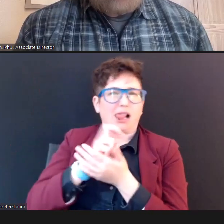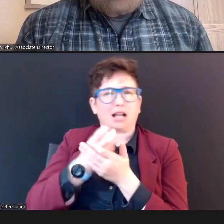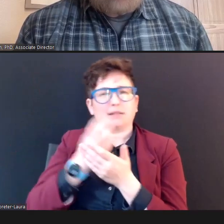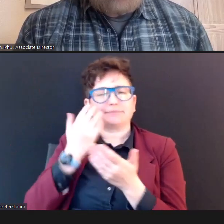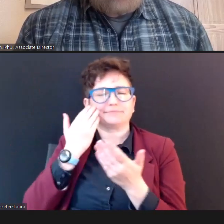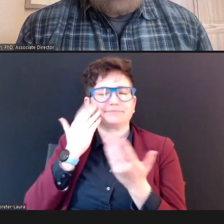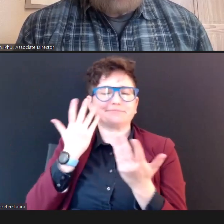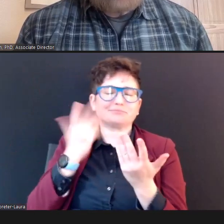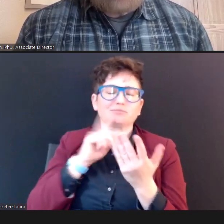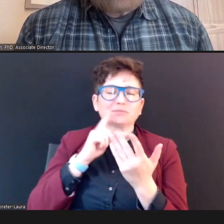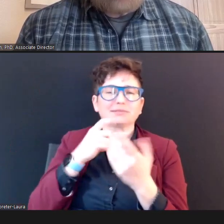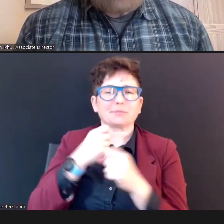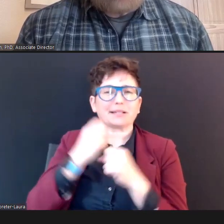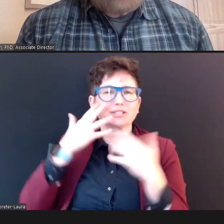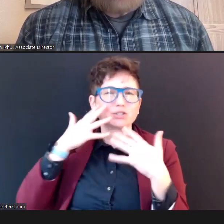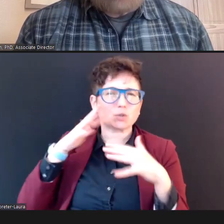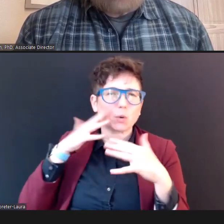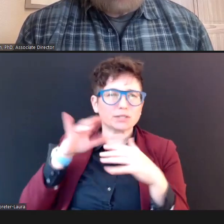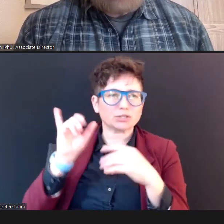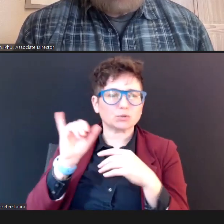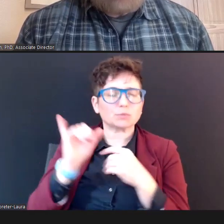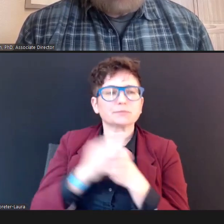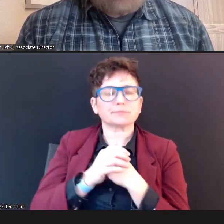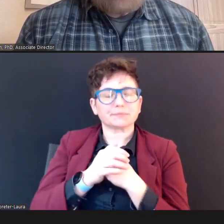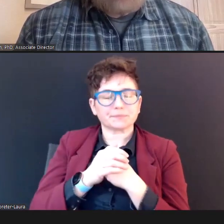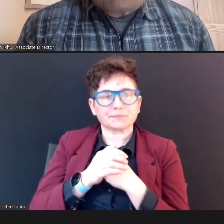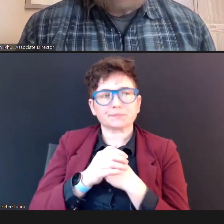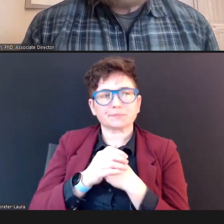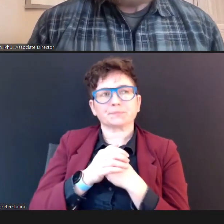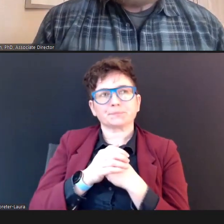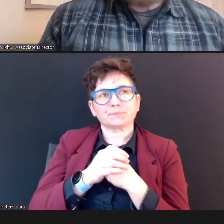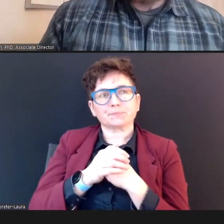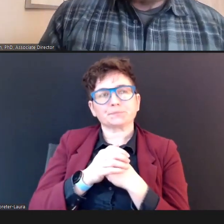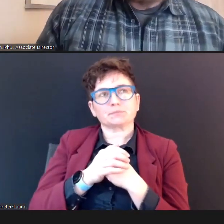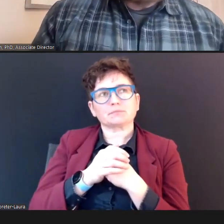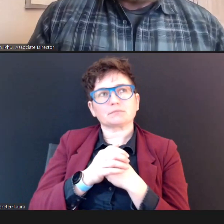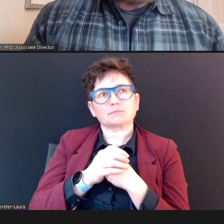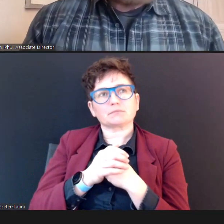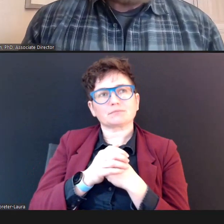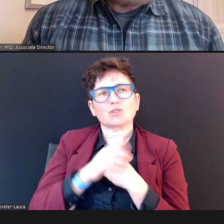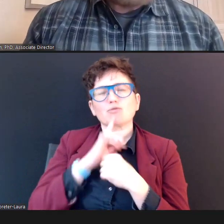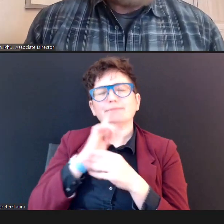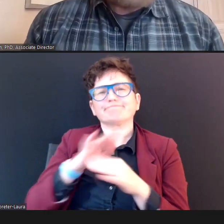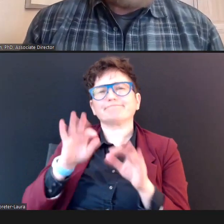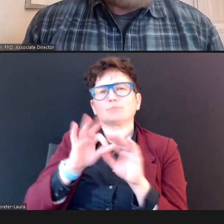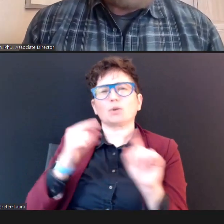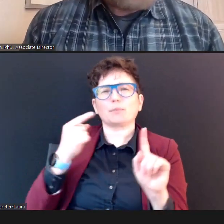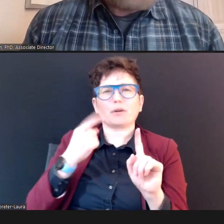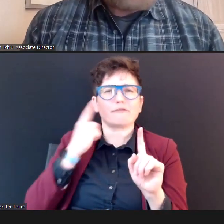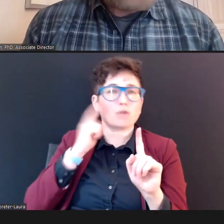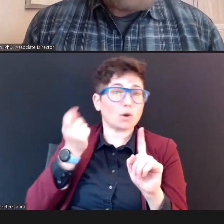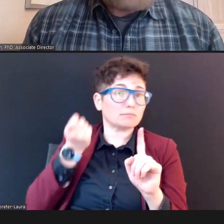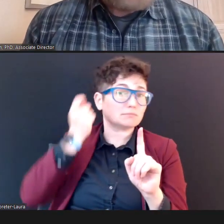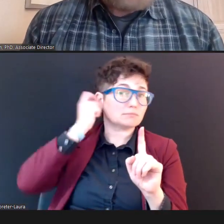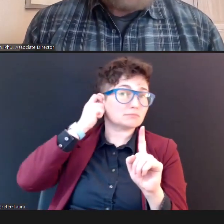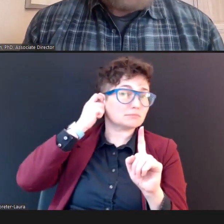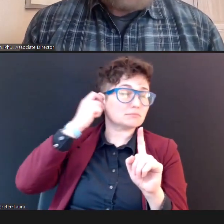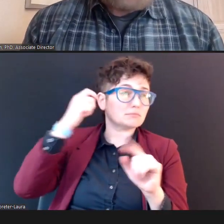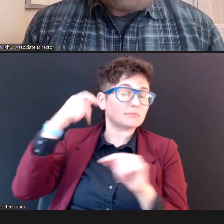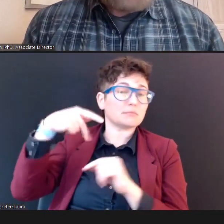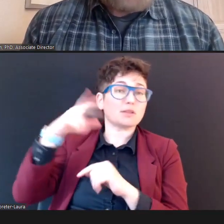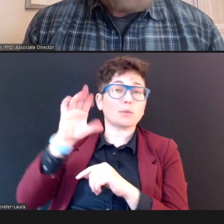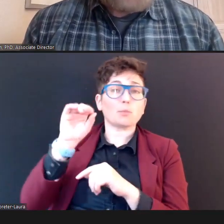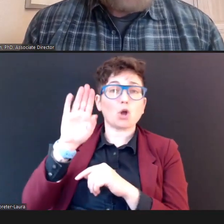um making noise so I and um a key point